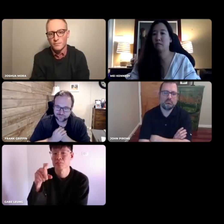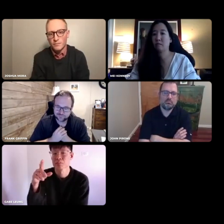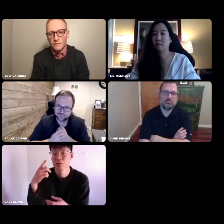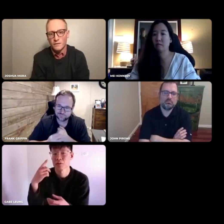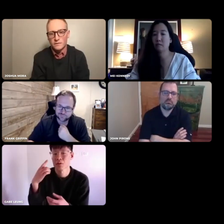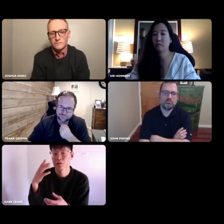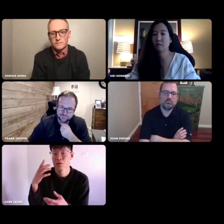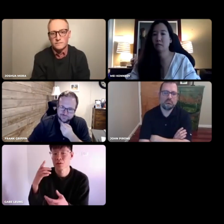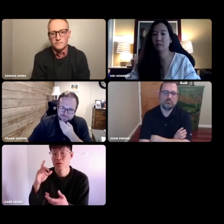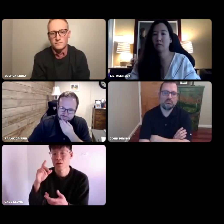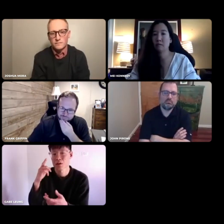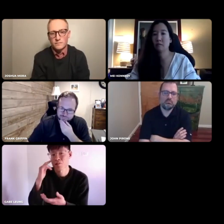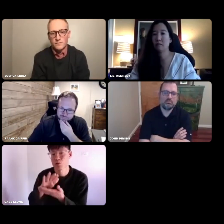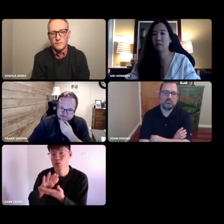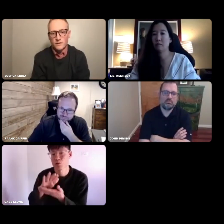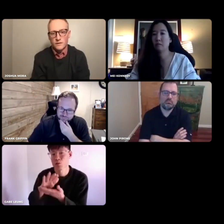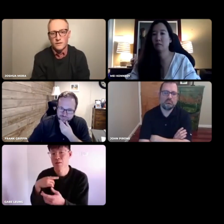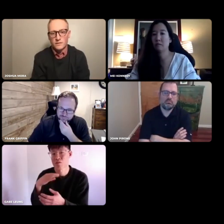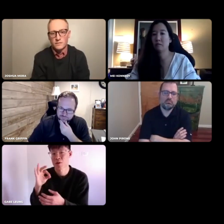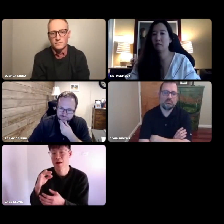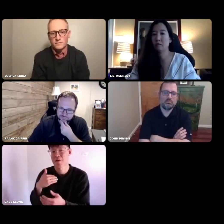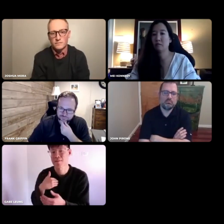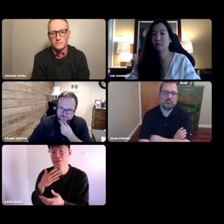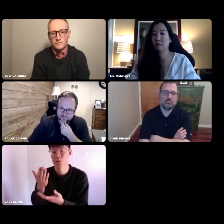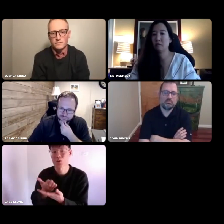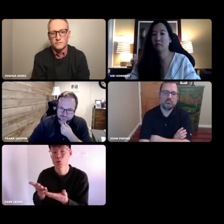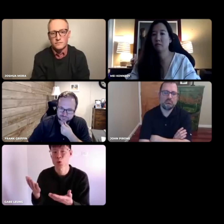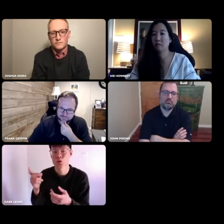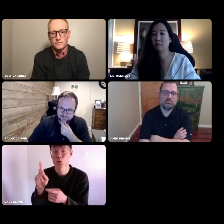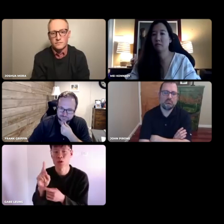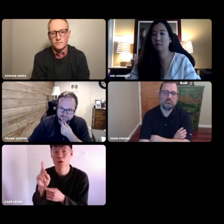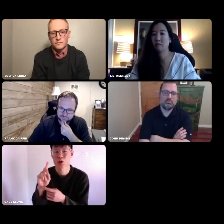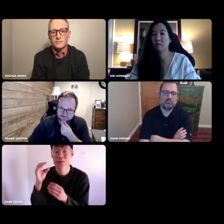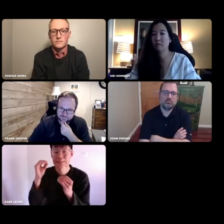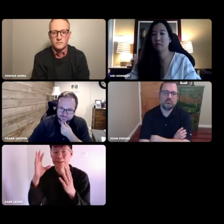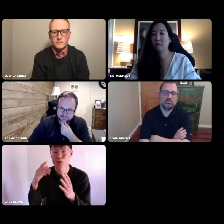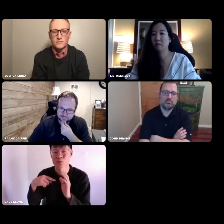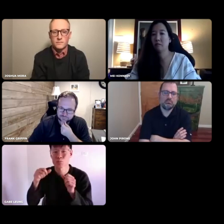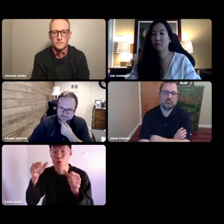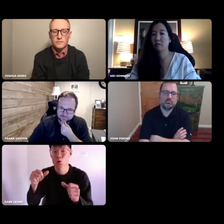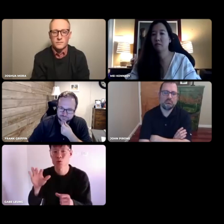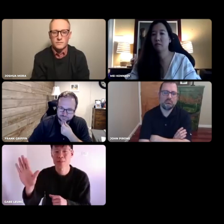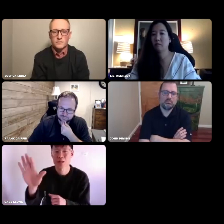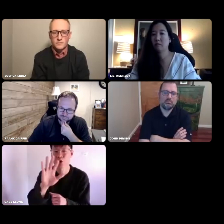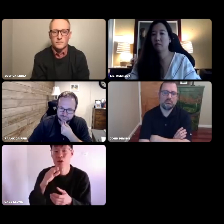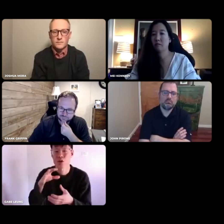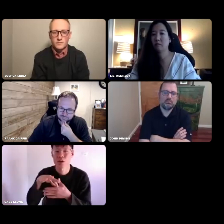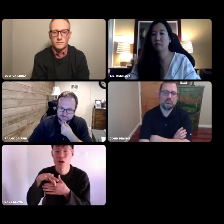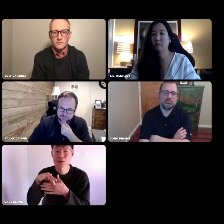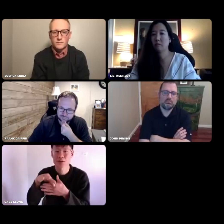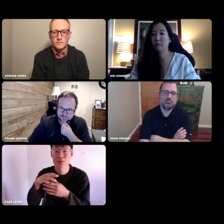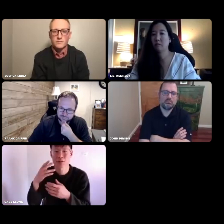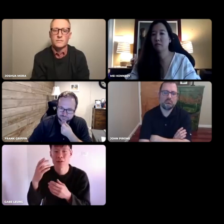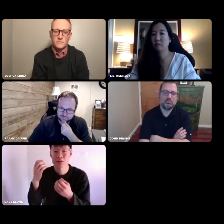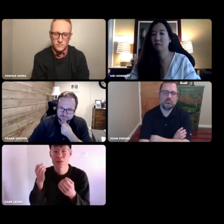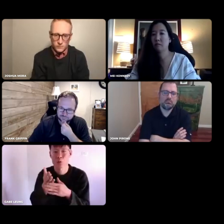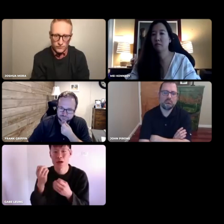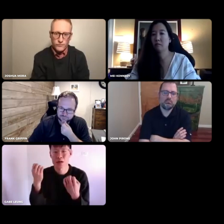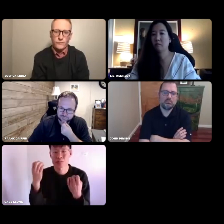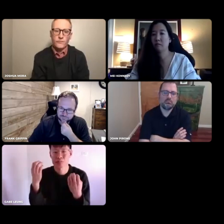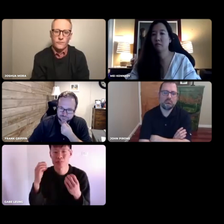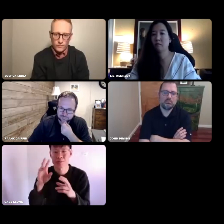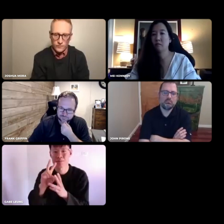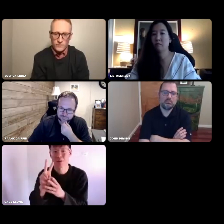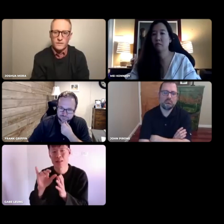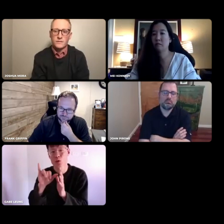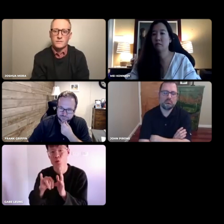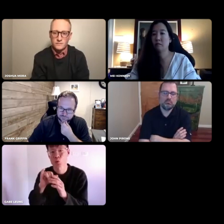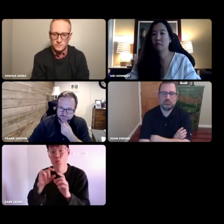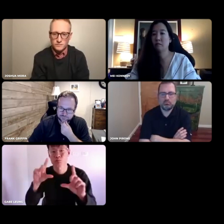It's nice if schools had resources where people could post their content, like